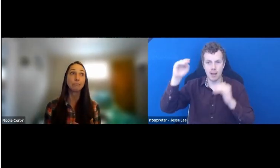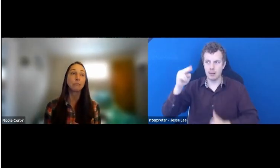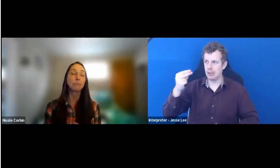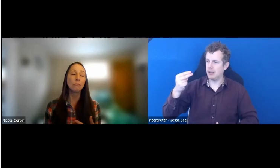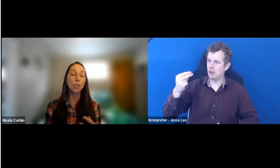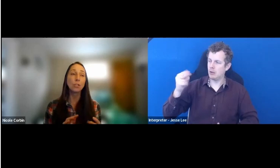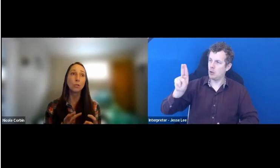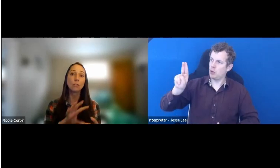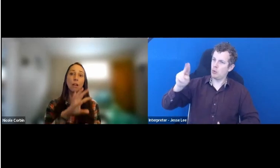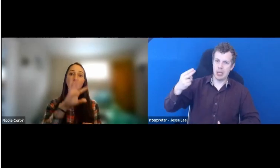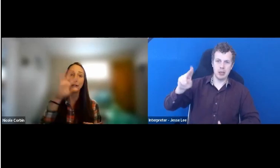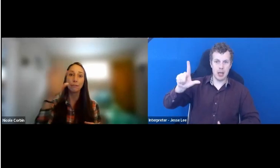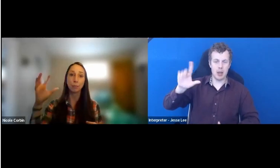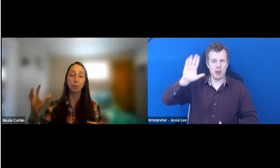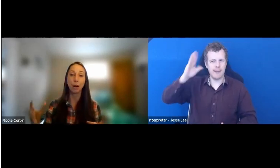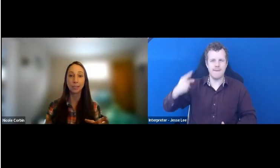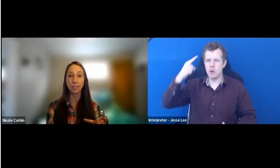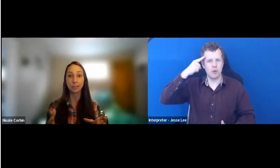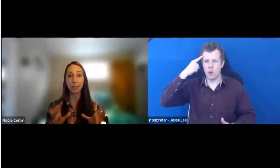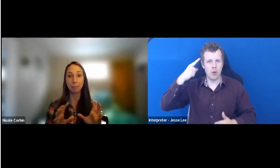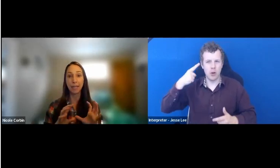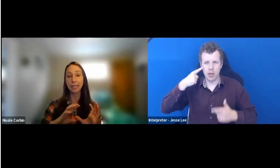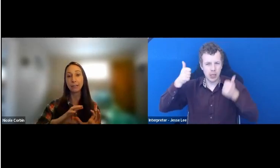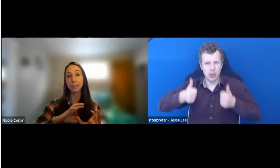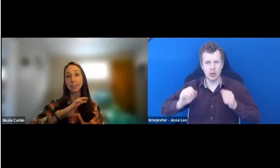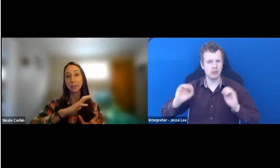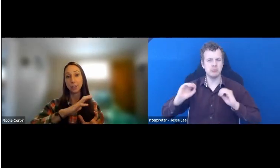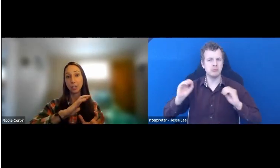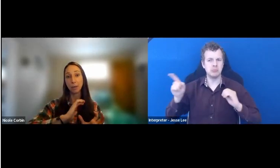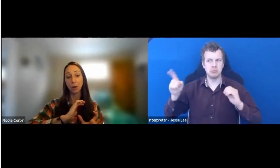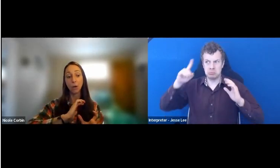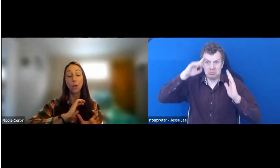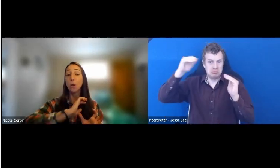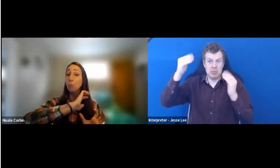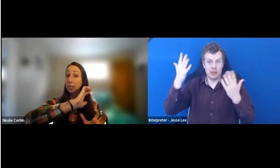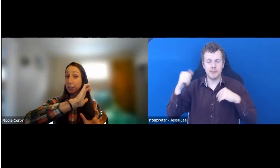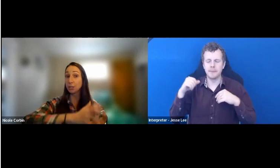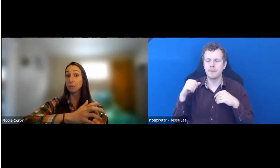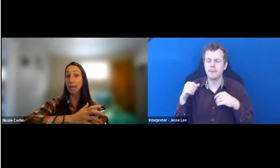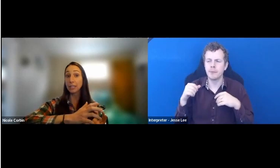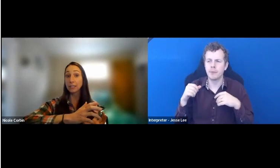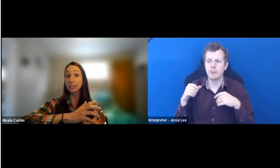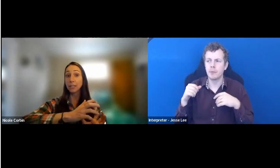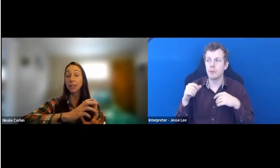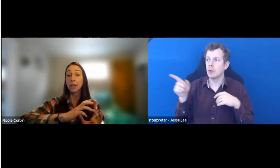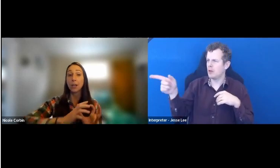So a lot of the process of them making the decision about what to do next,